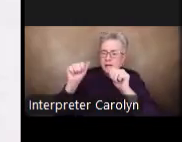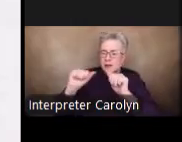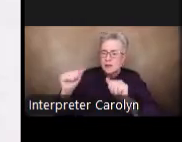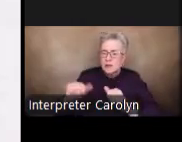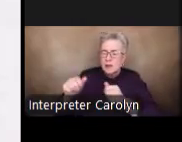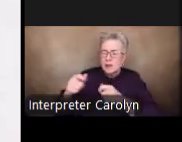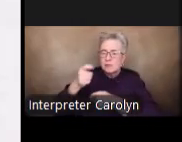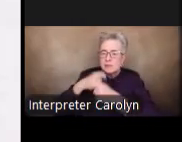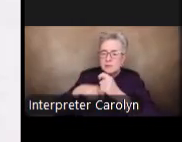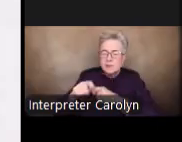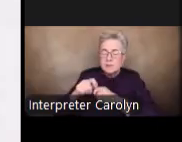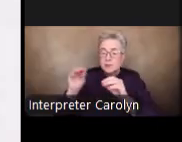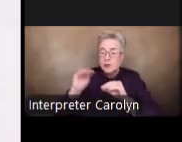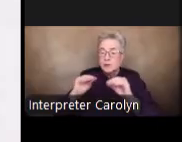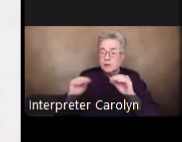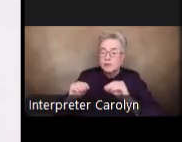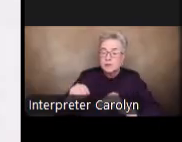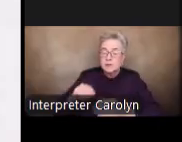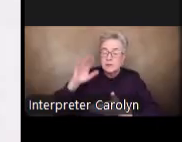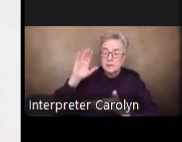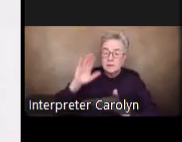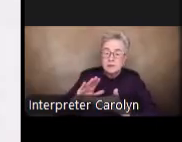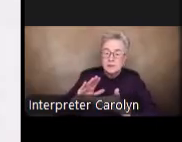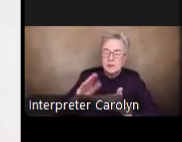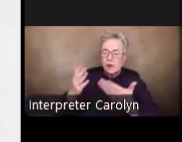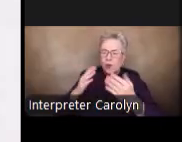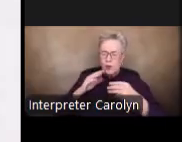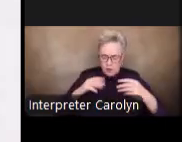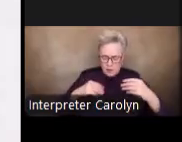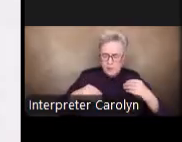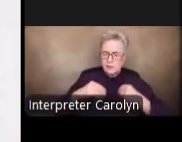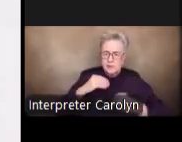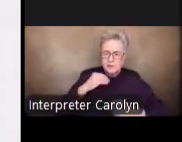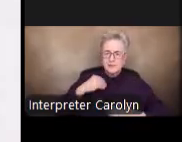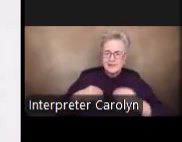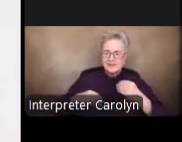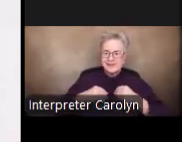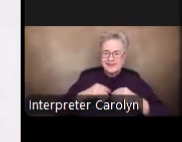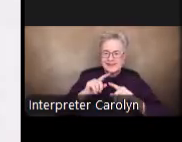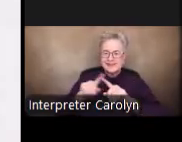movement reductions or location shifts that are developmentally appropriate,